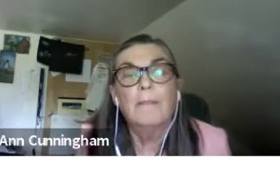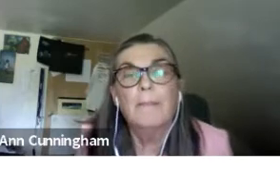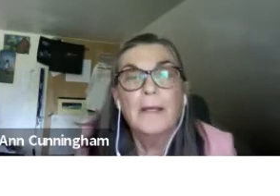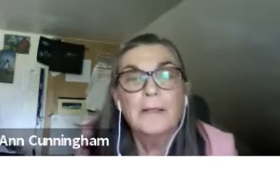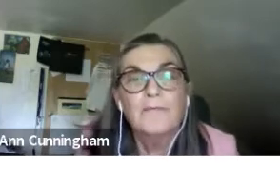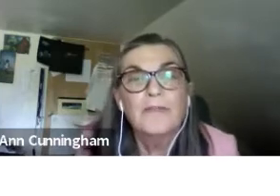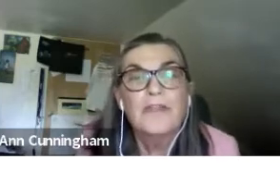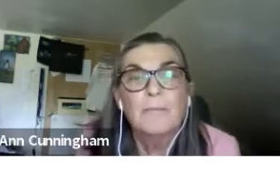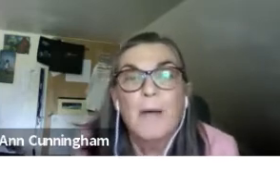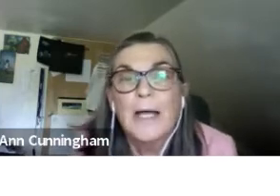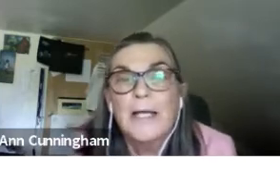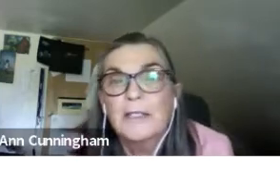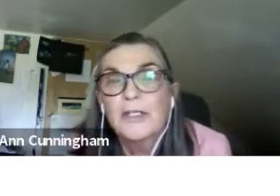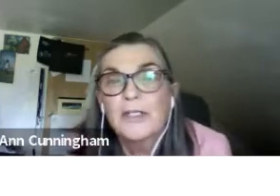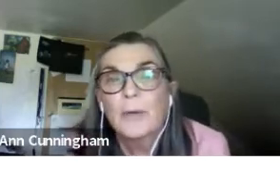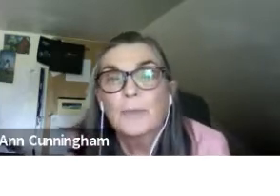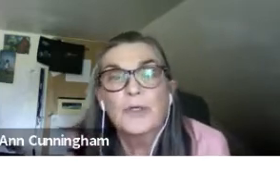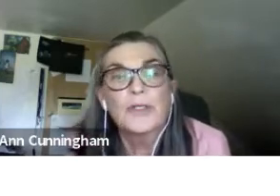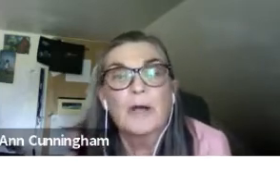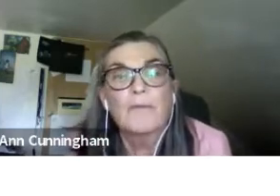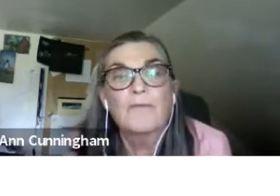None of my sculptures are very